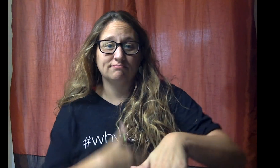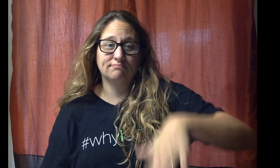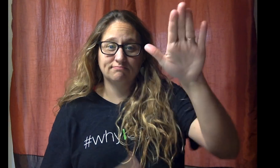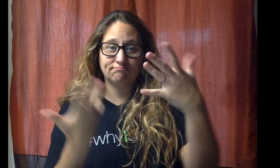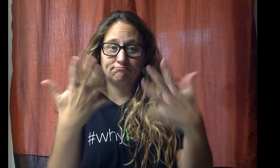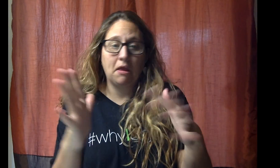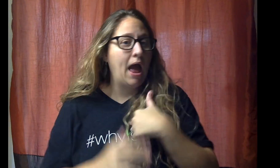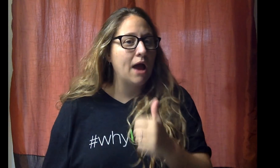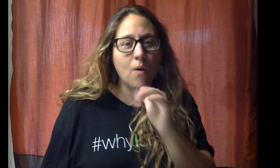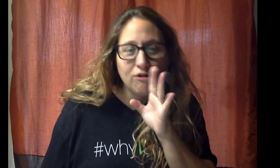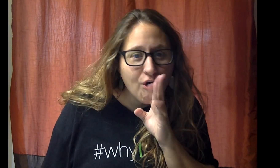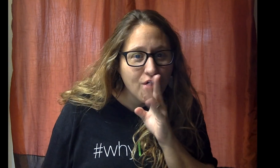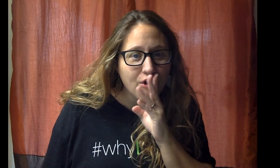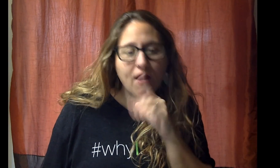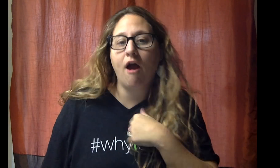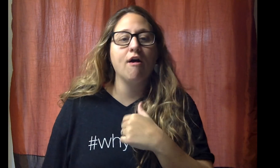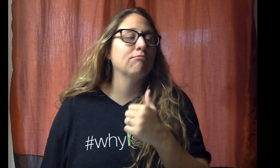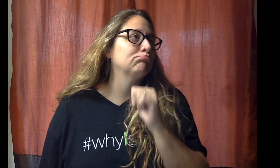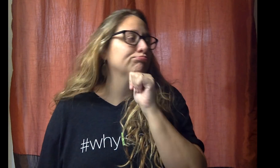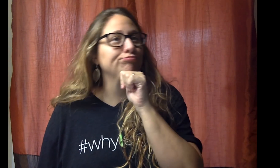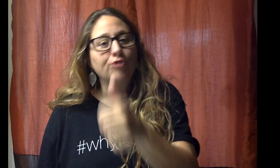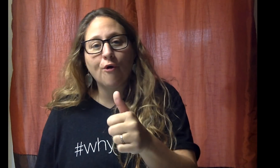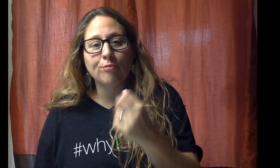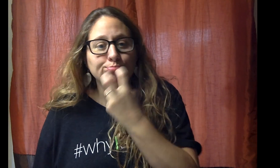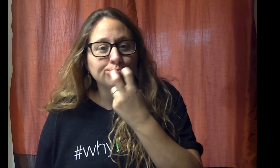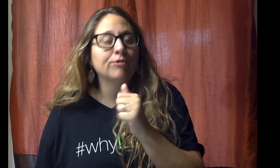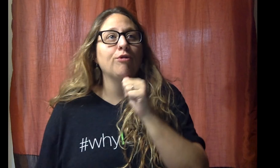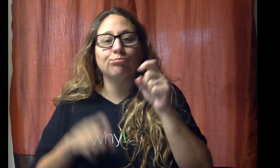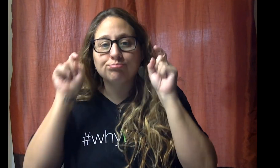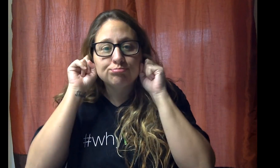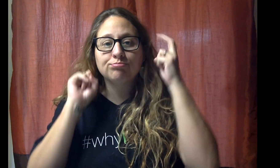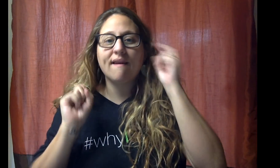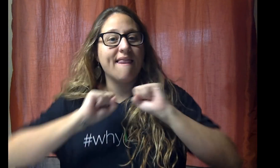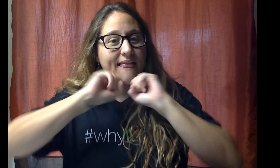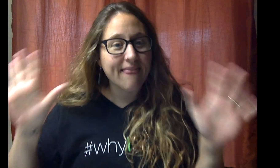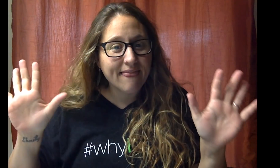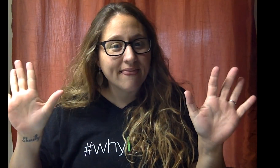I did not have any amplification, and I do not talk at all.